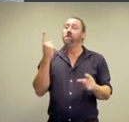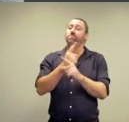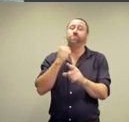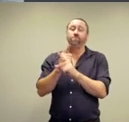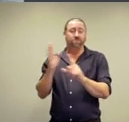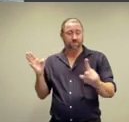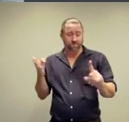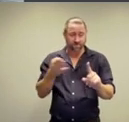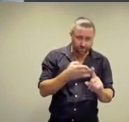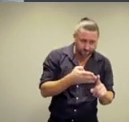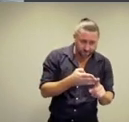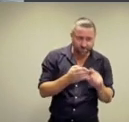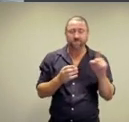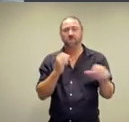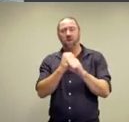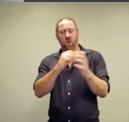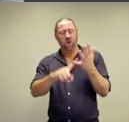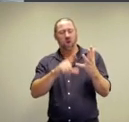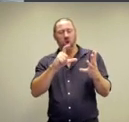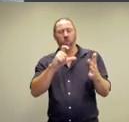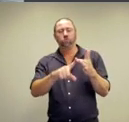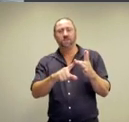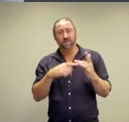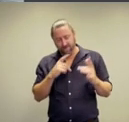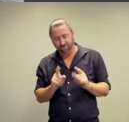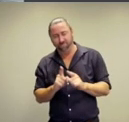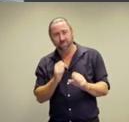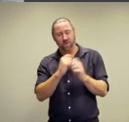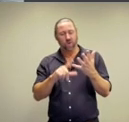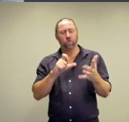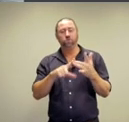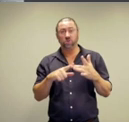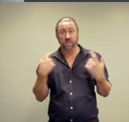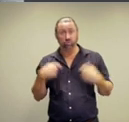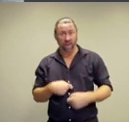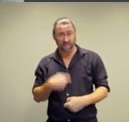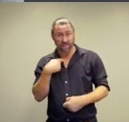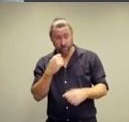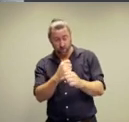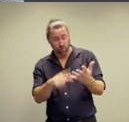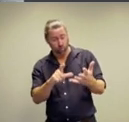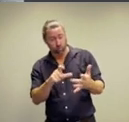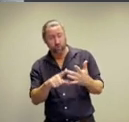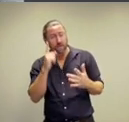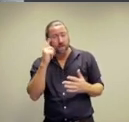make a lecture come back to Gucci in one way or another and I’m very glad to have done that tonight.